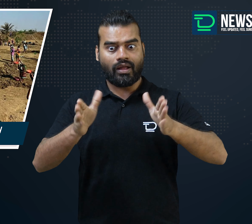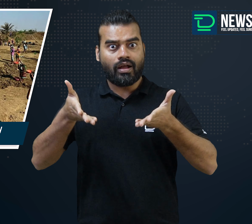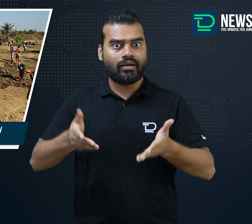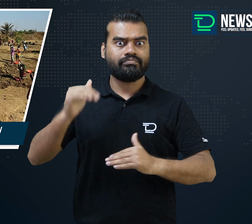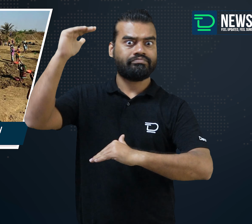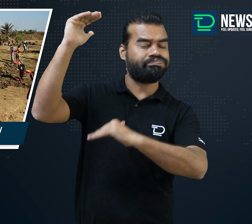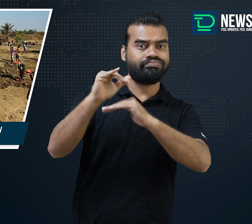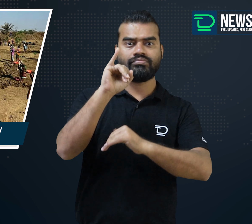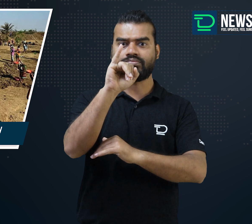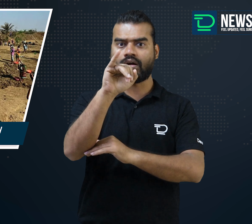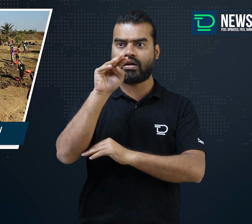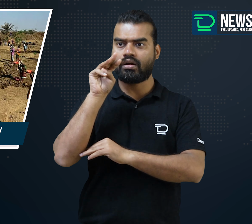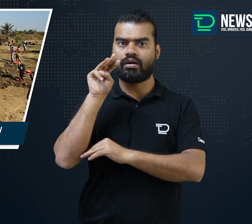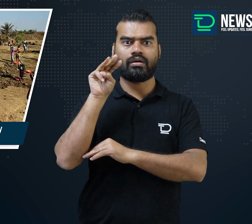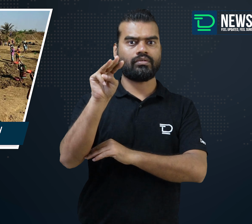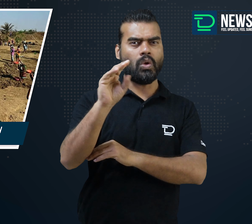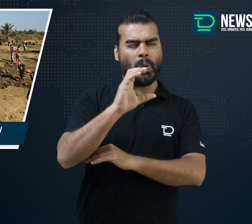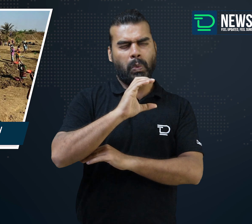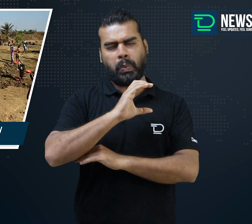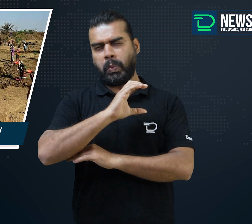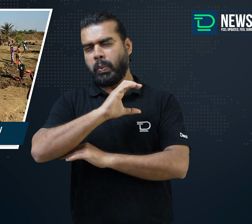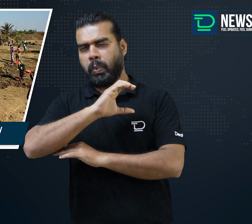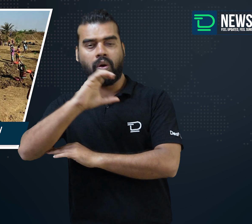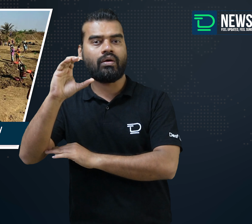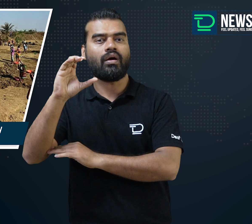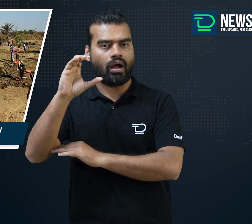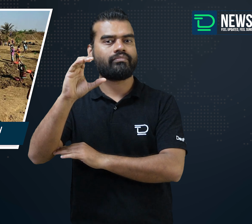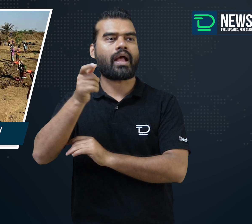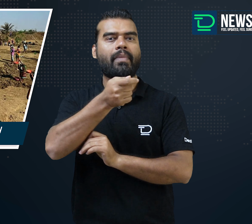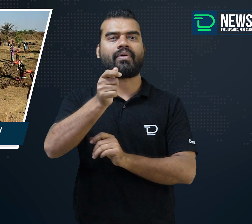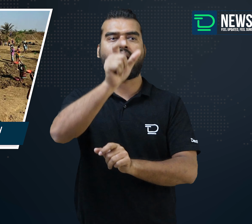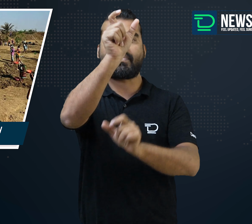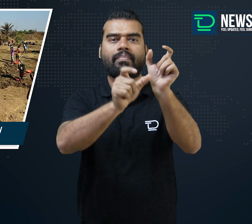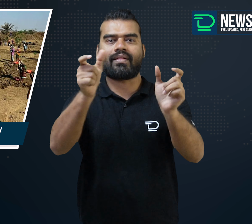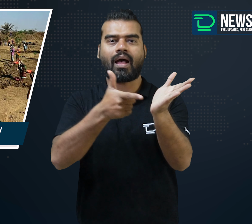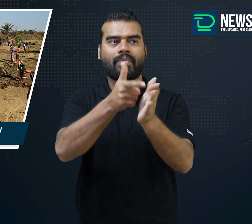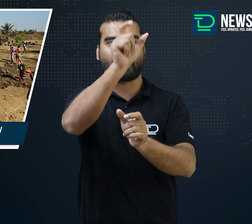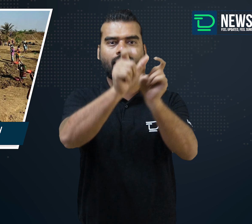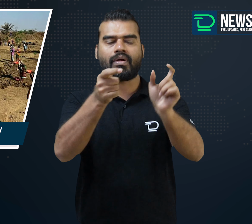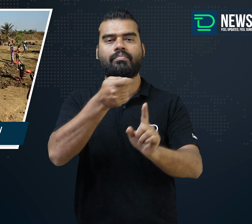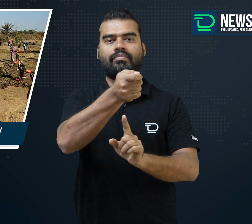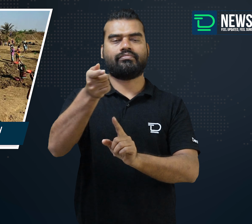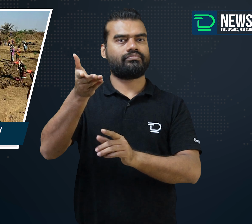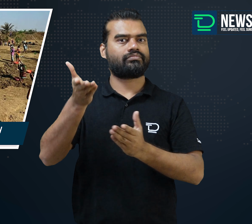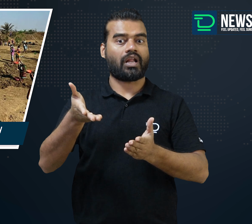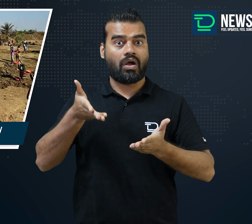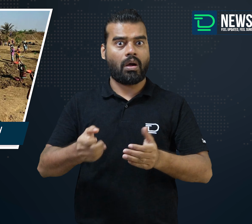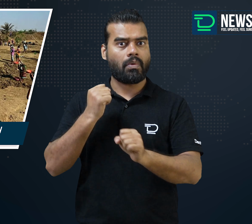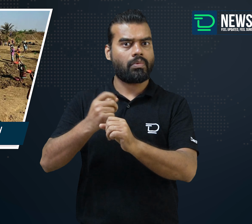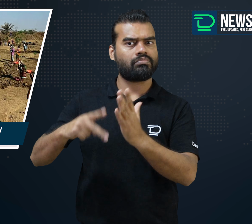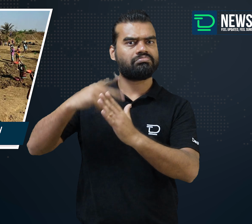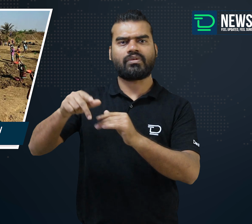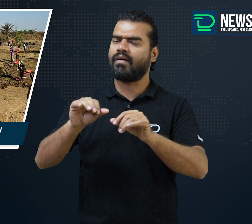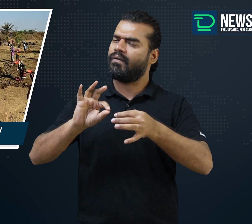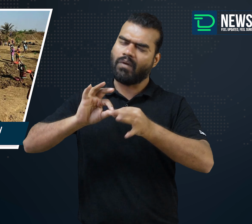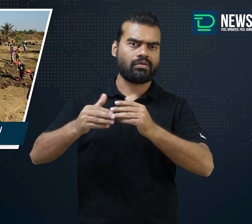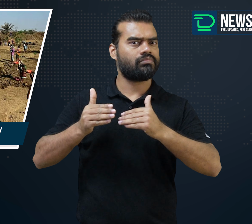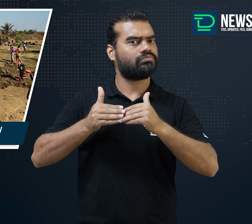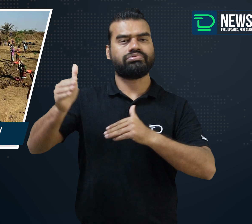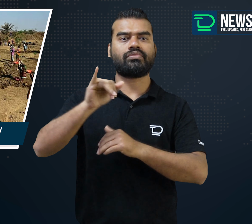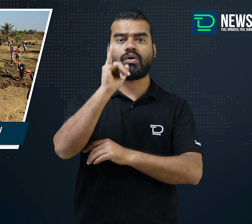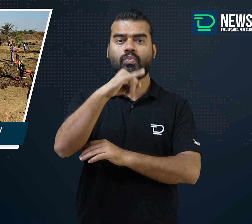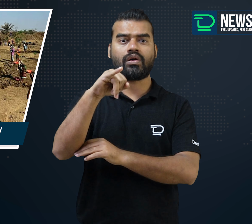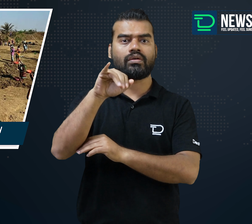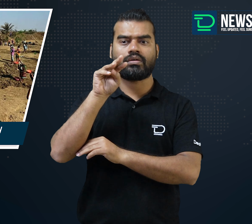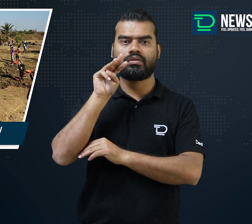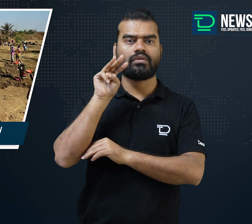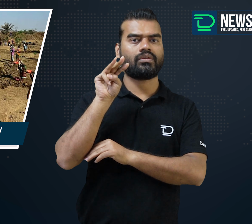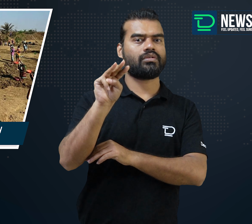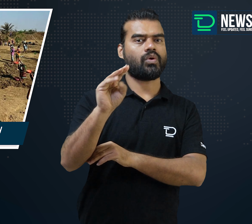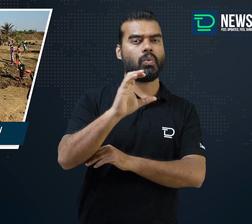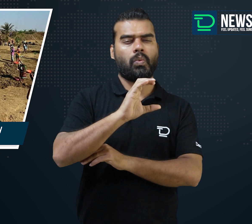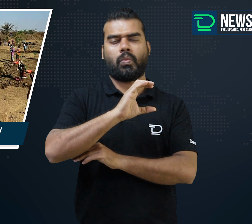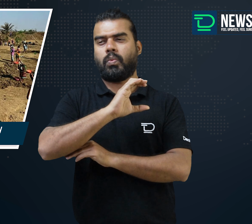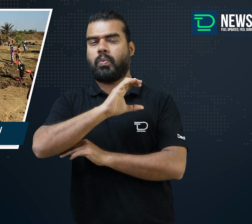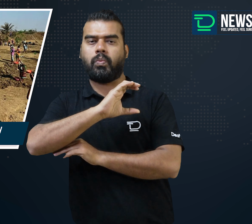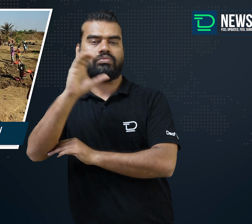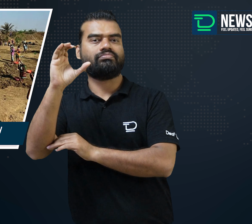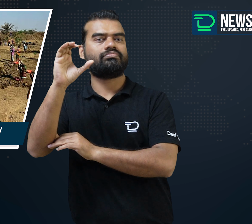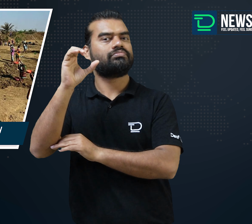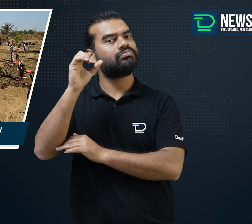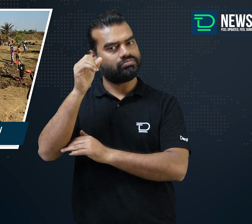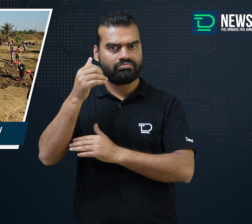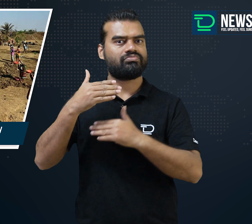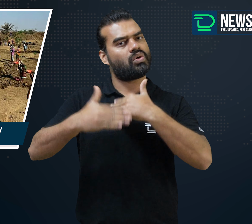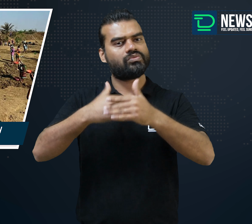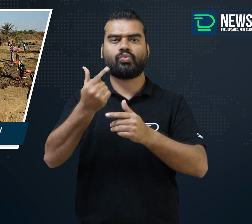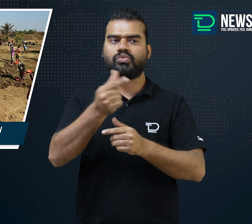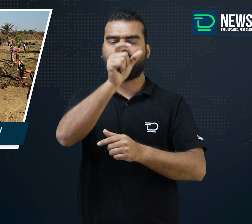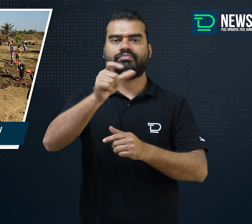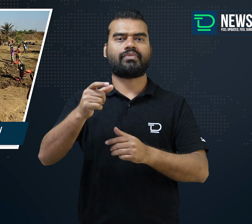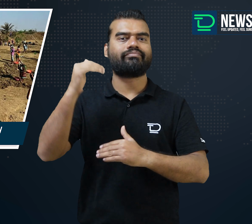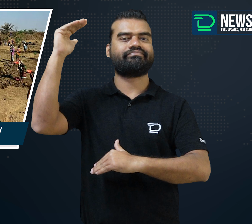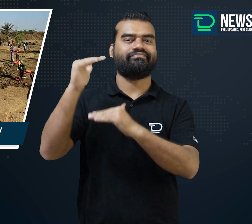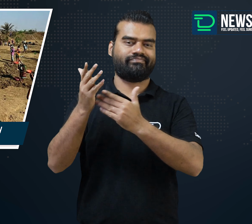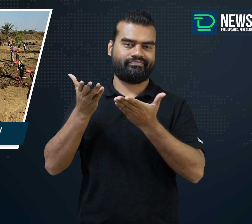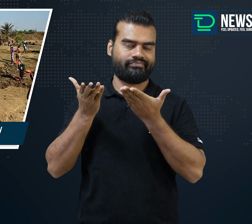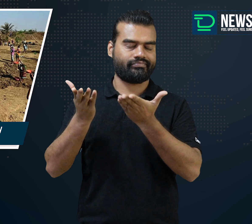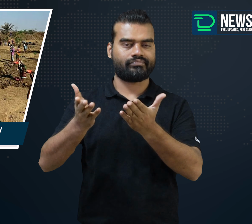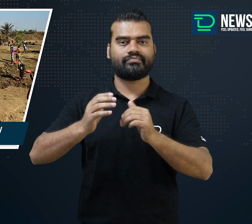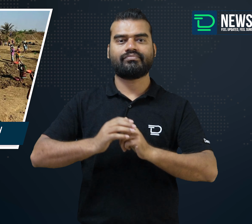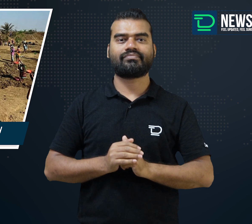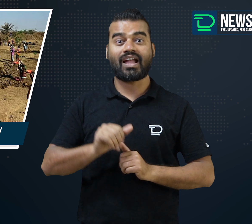but this year the financial allocation for this project has been reduced to Rs 6,000 crores.